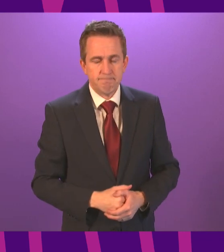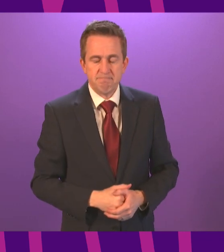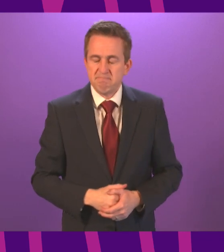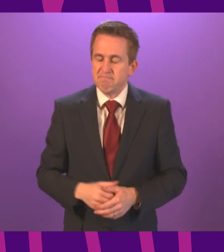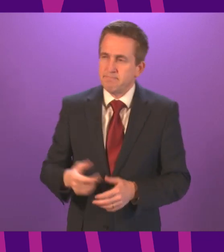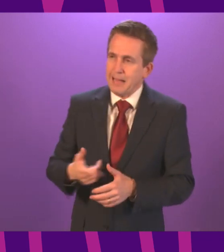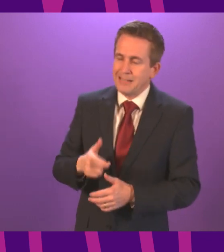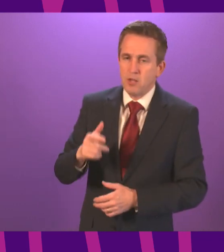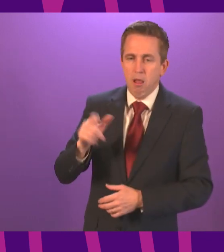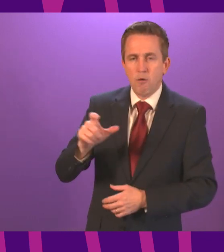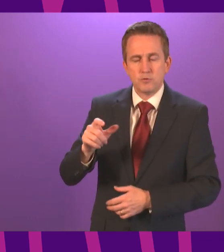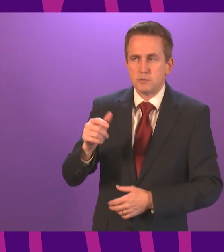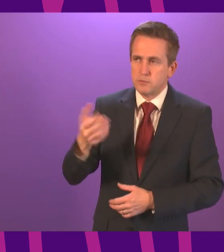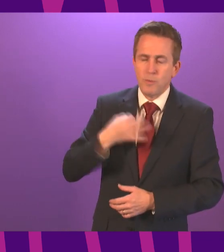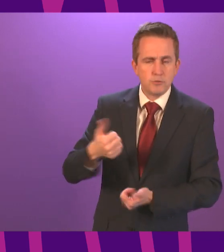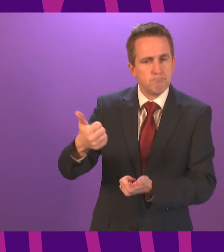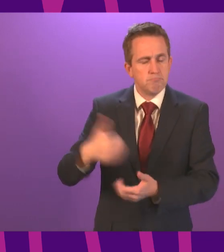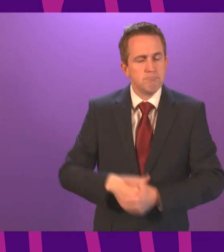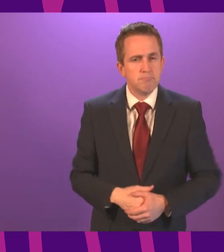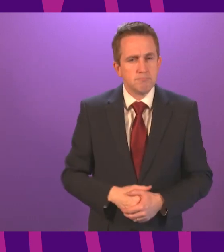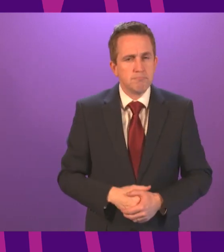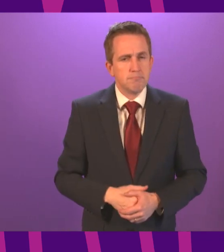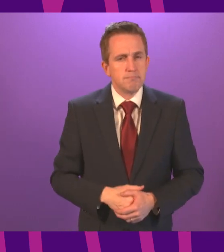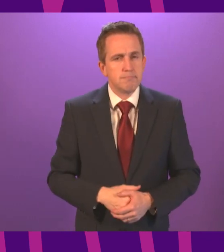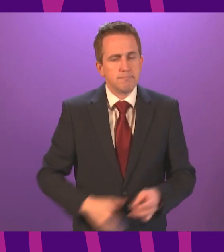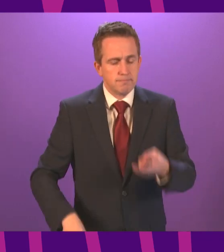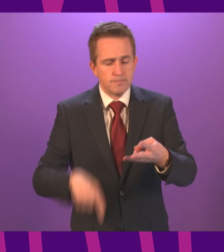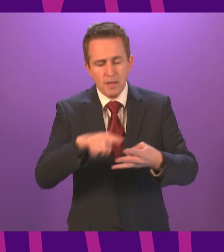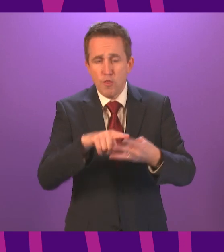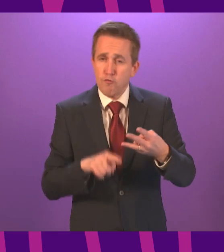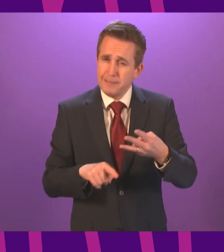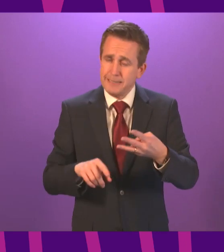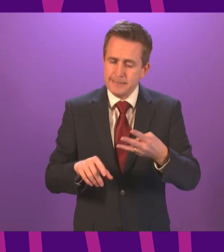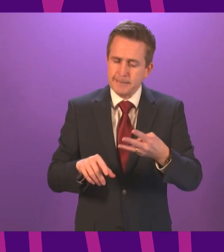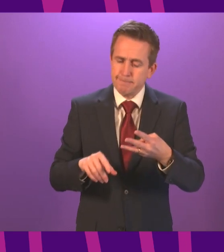I will take the three parts in turn, as briefly as I can.